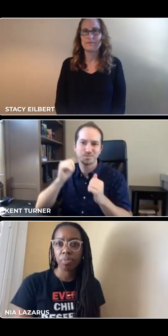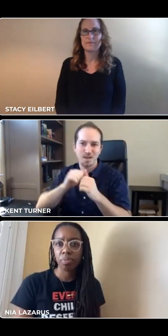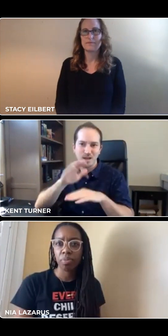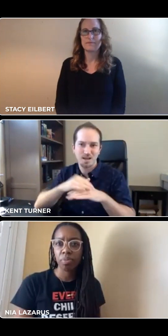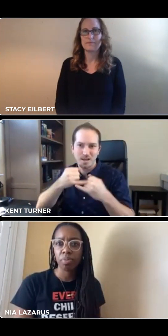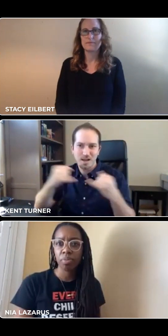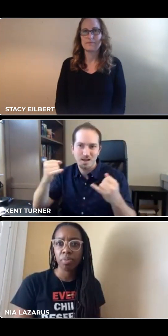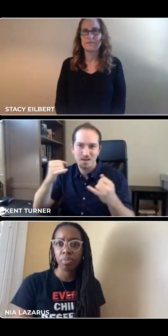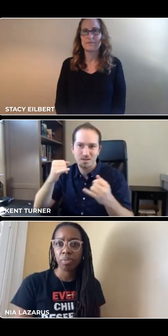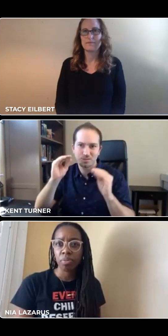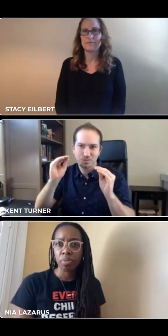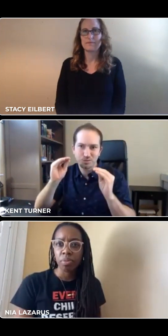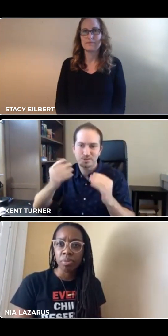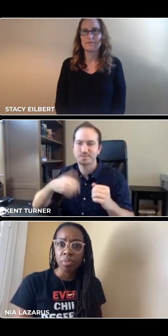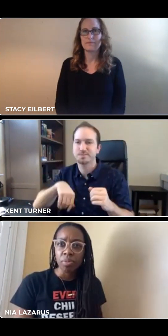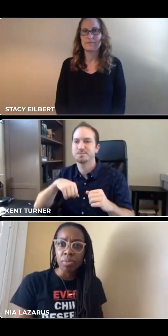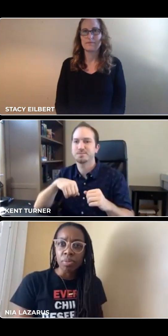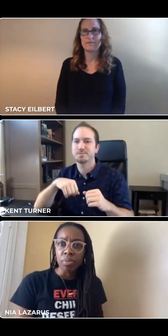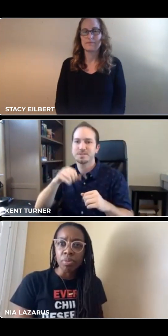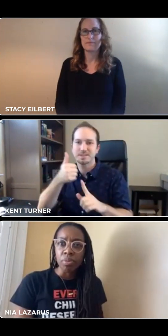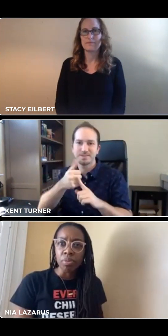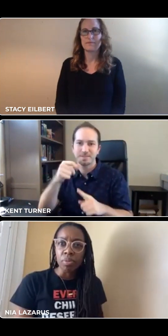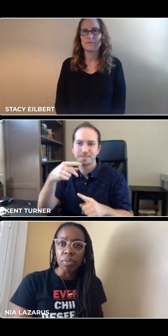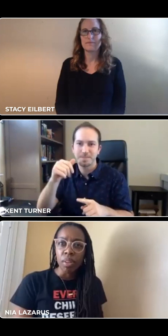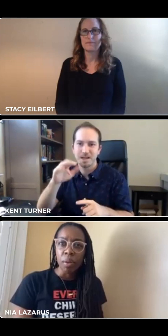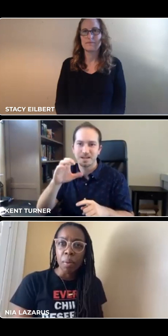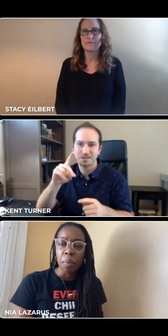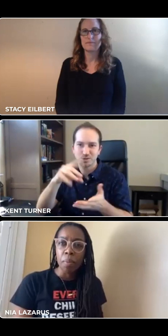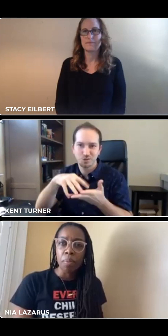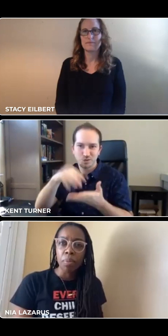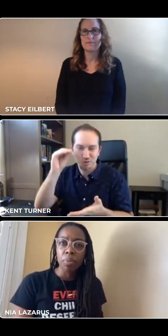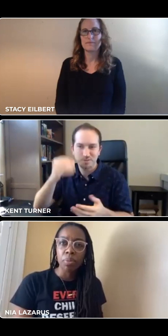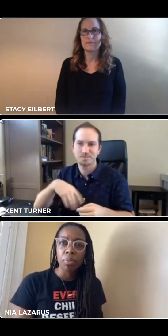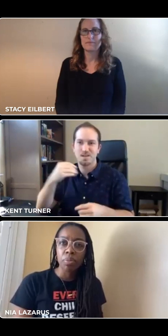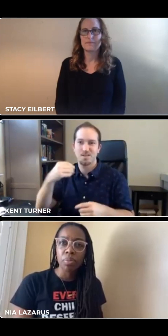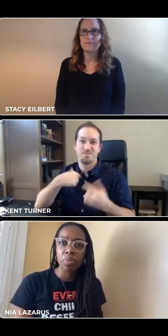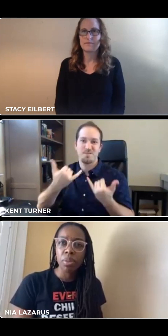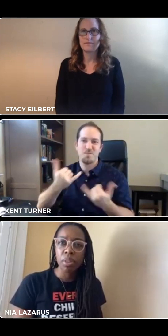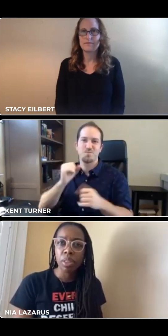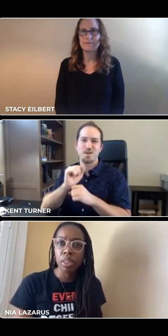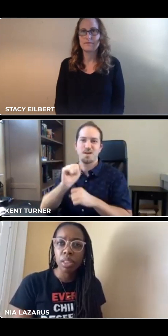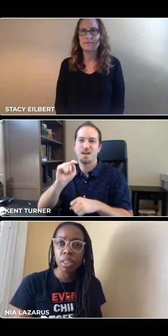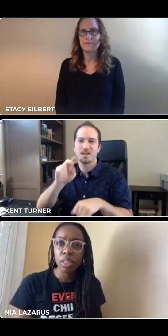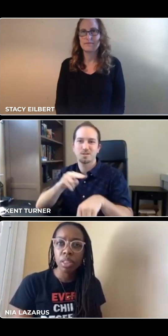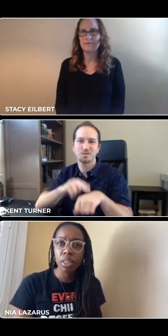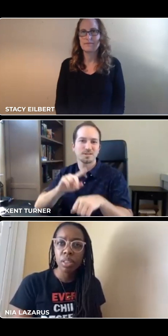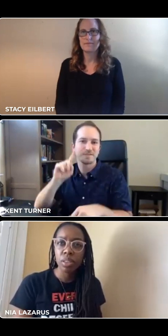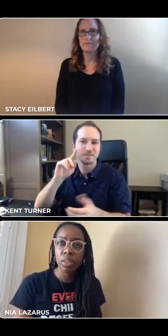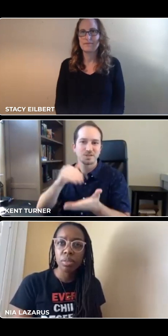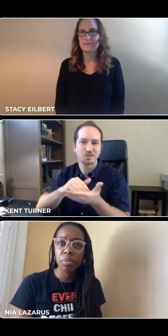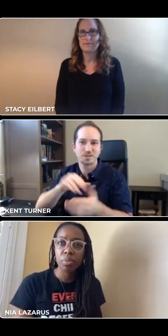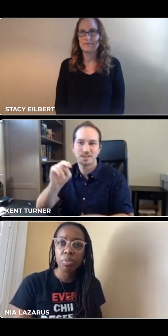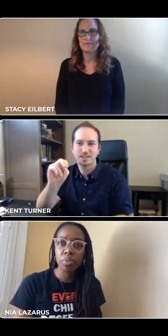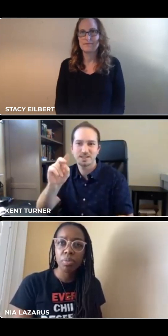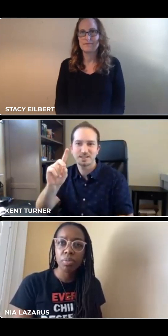I also have experience with online teaching, self-paced learning. And, currently, I work